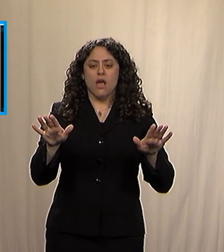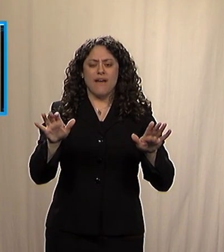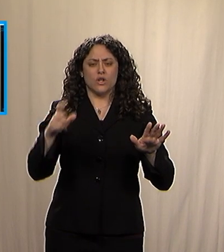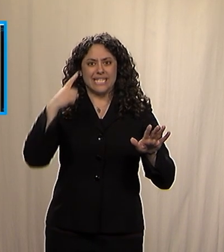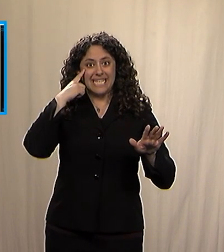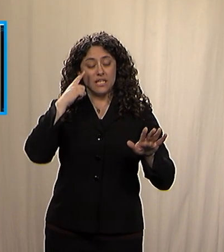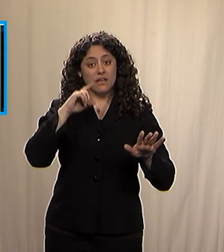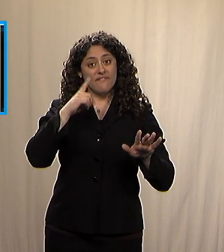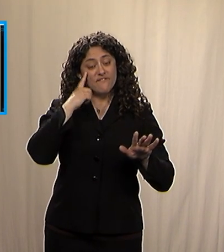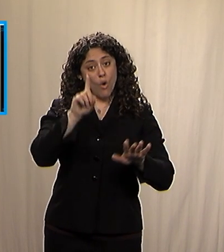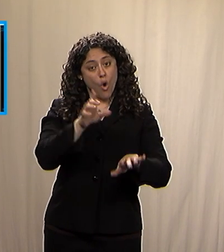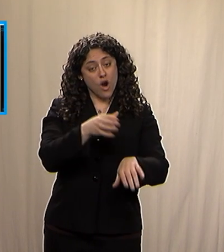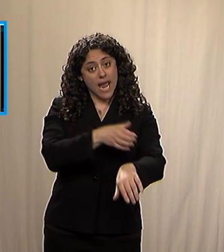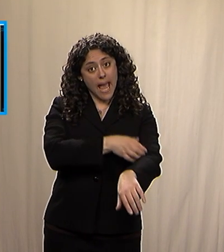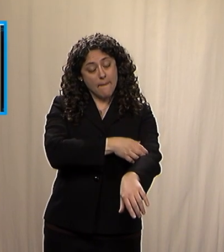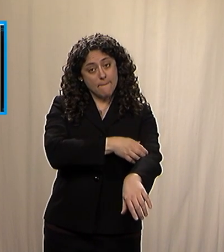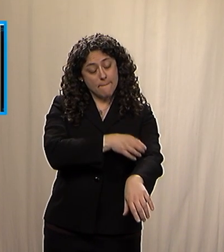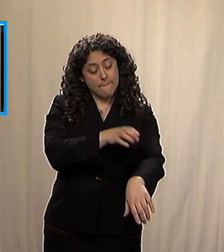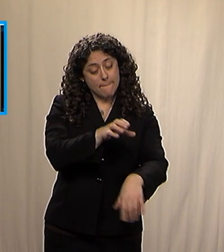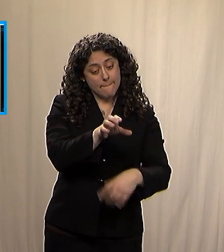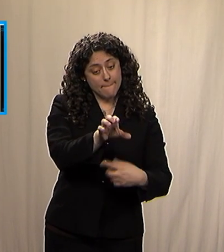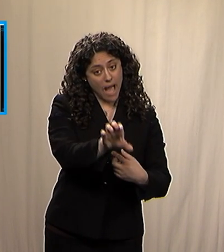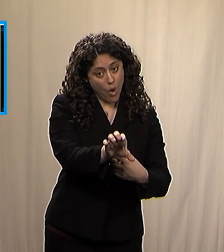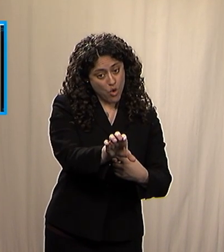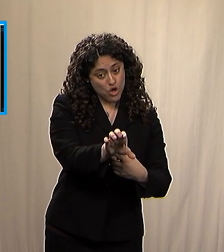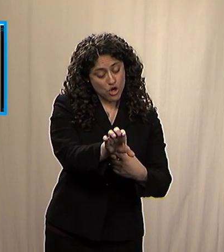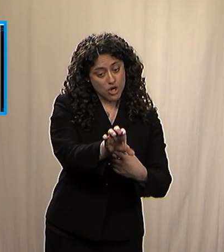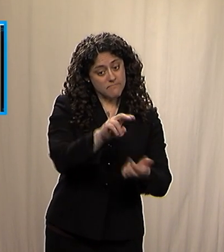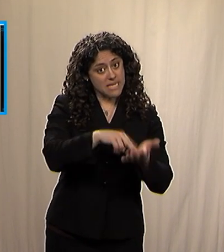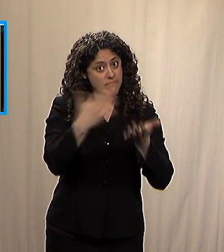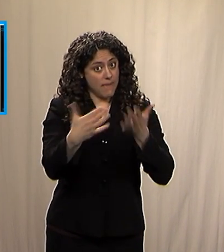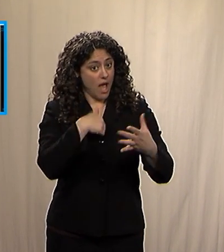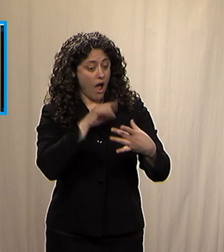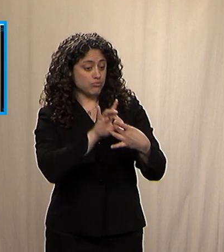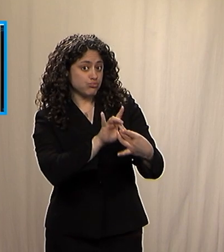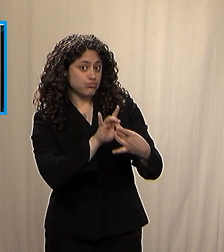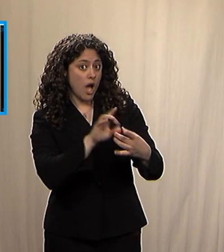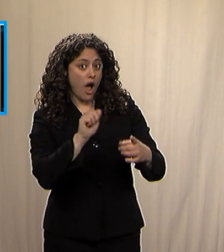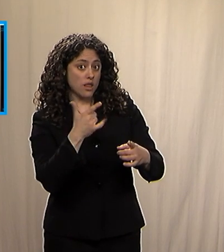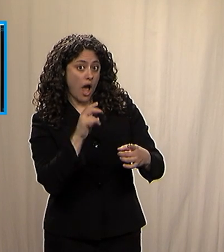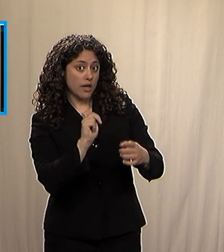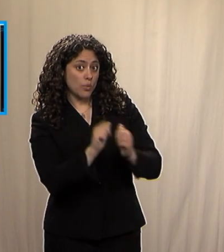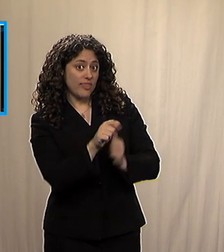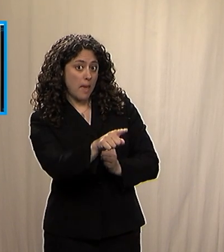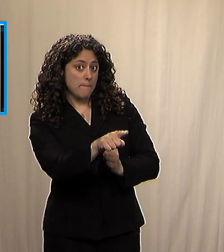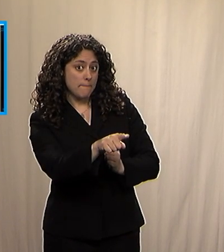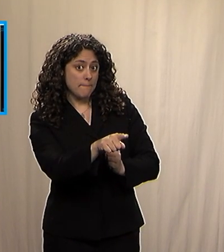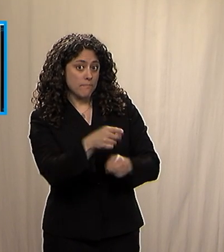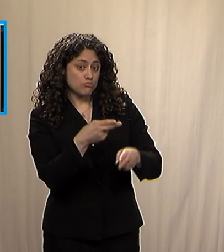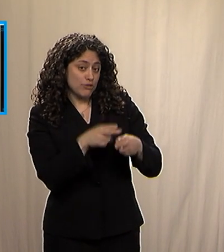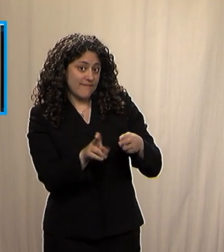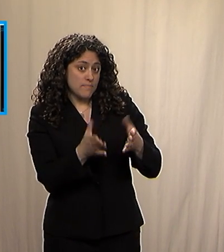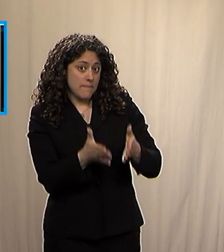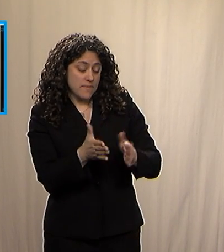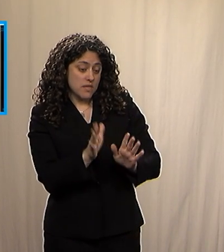it might be aligning with them briefly? So I think if you're aware of where your alignment